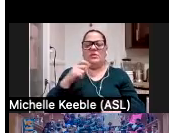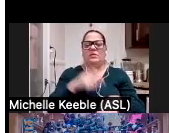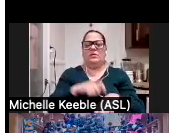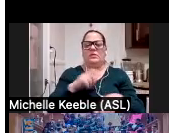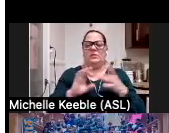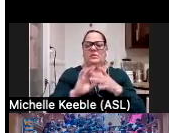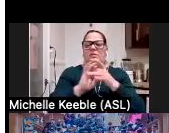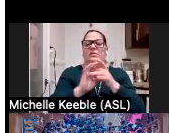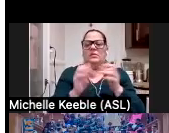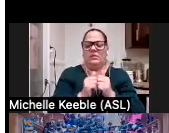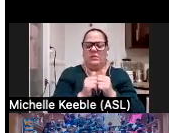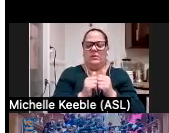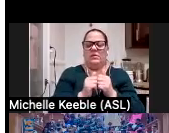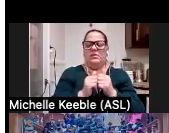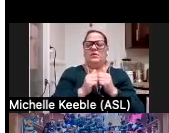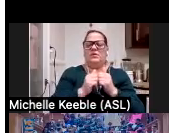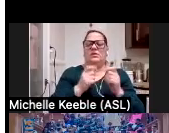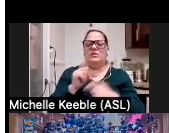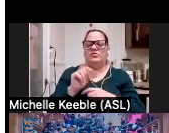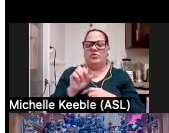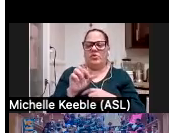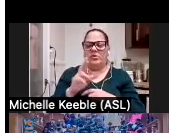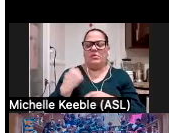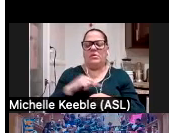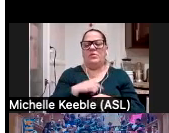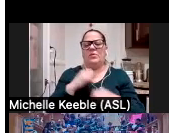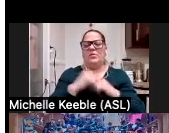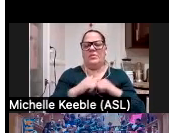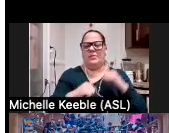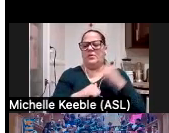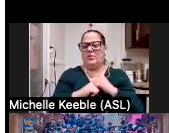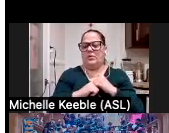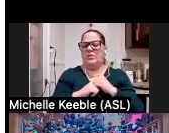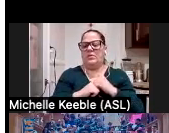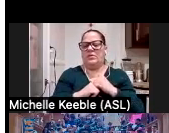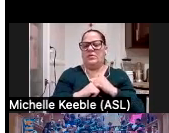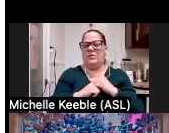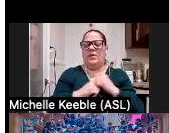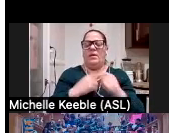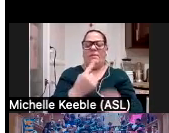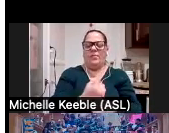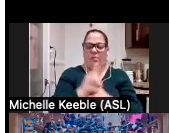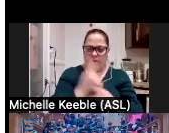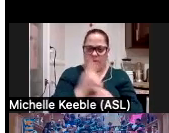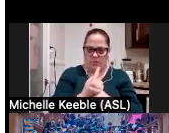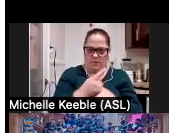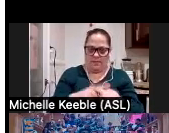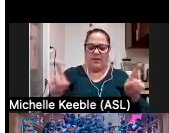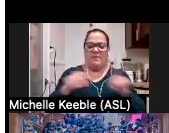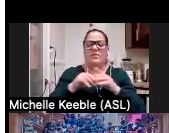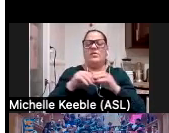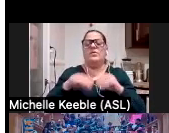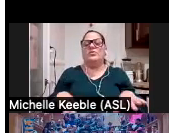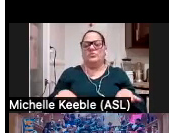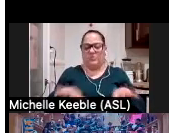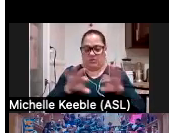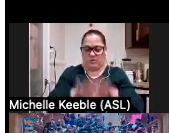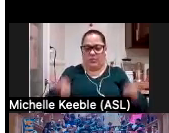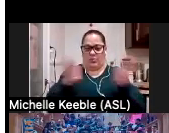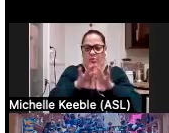set targets to make sure that we were building uh efficiently but never losing sight of inclusion.